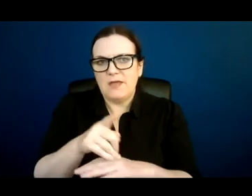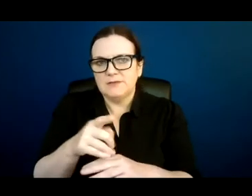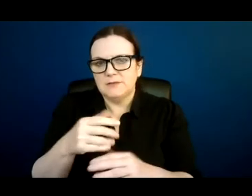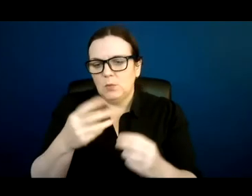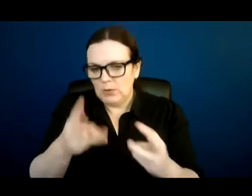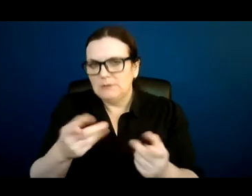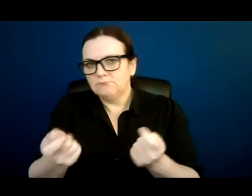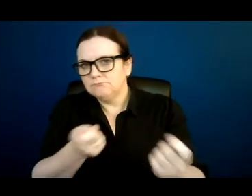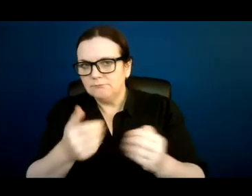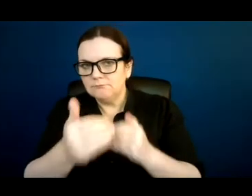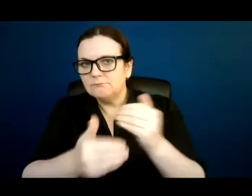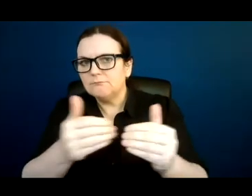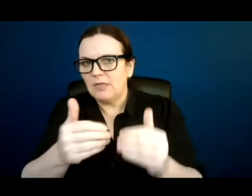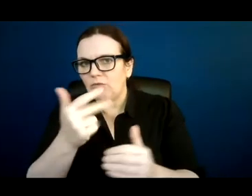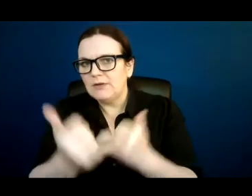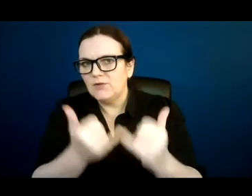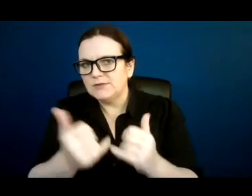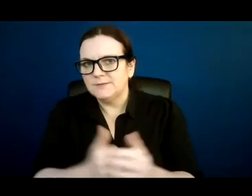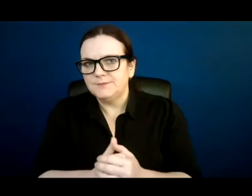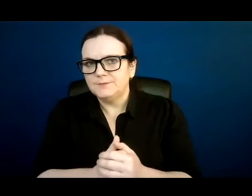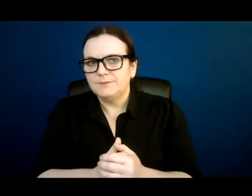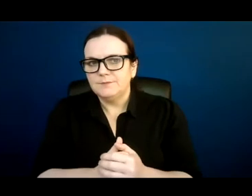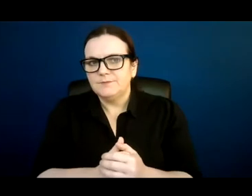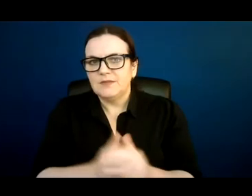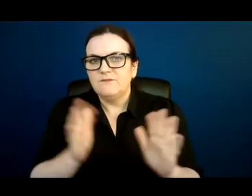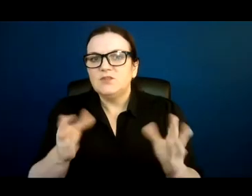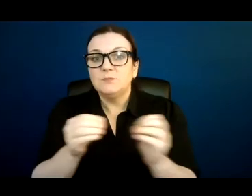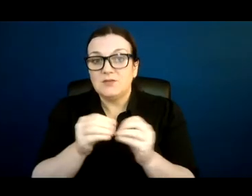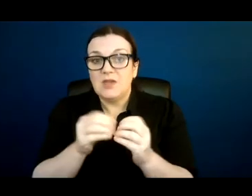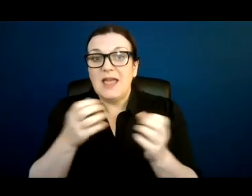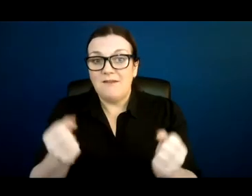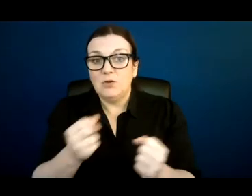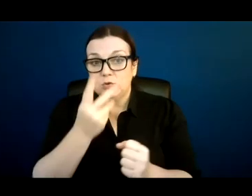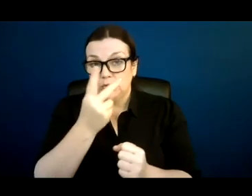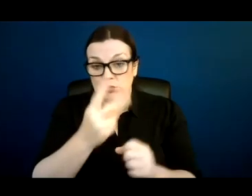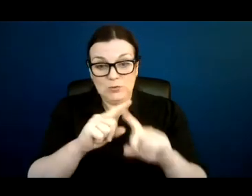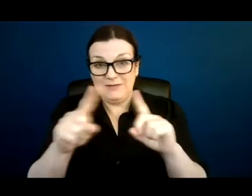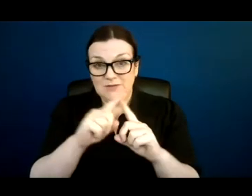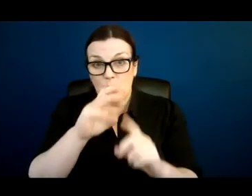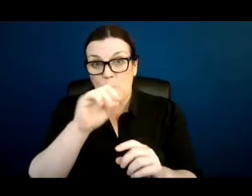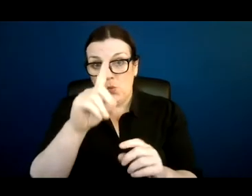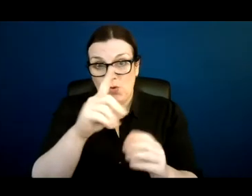As I mentioned, it's intended there will be two different court lists sitting alongside each other